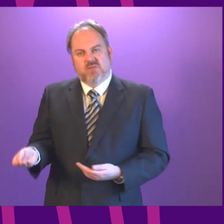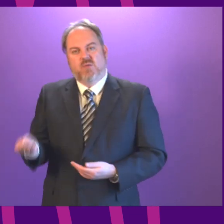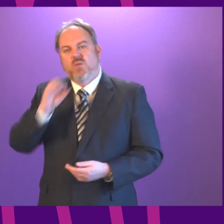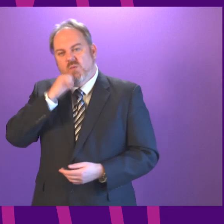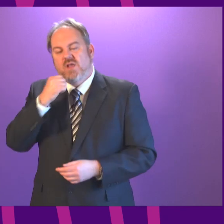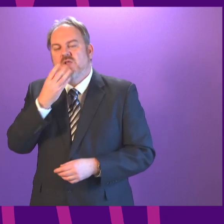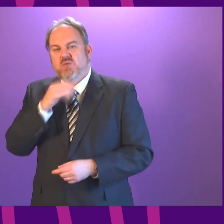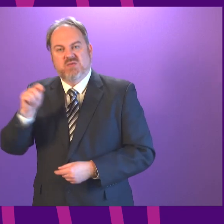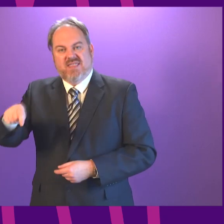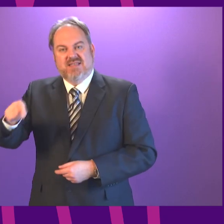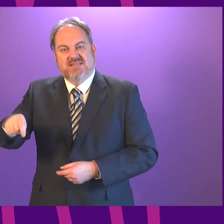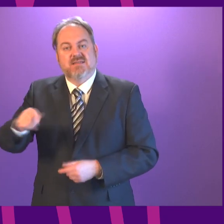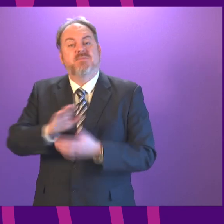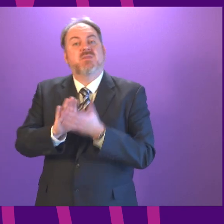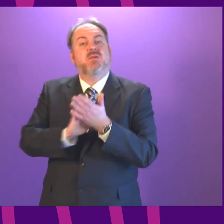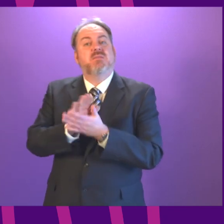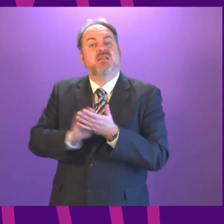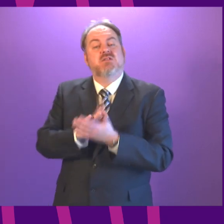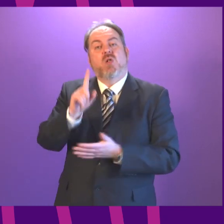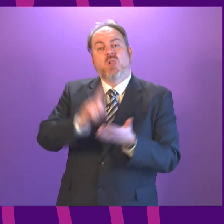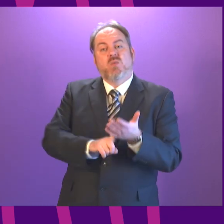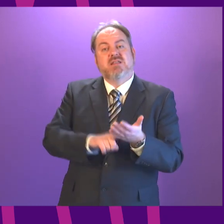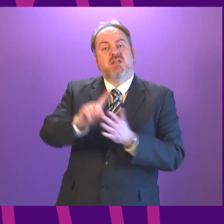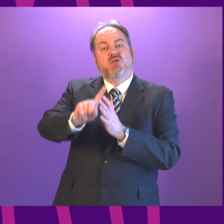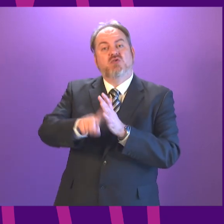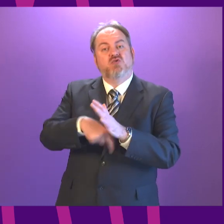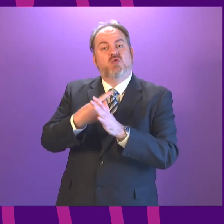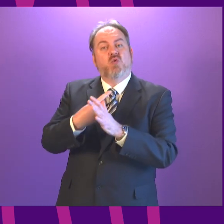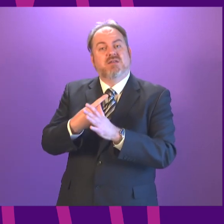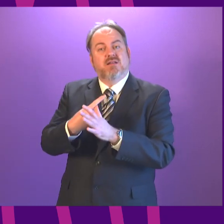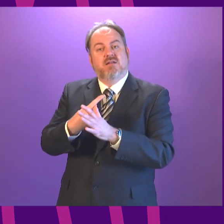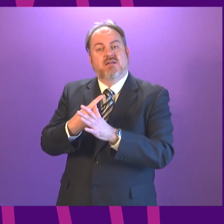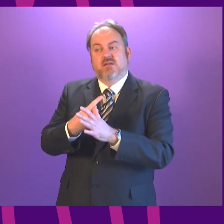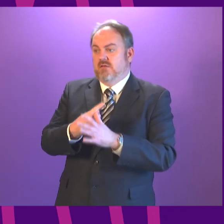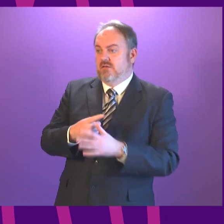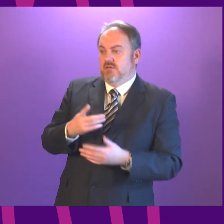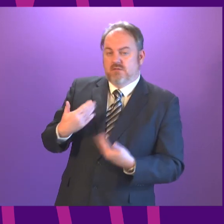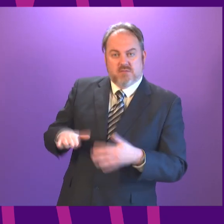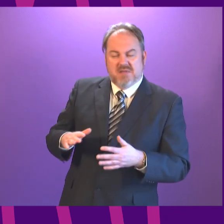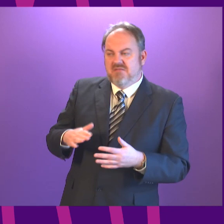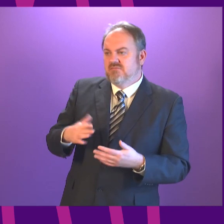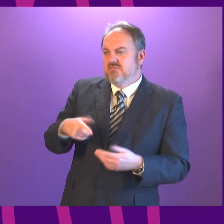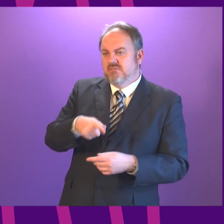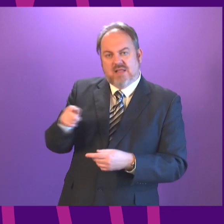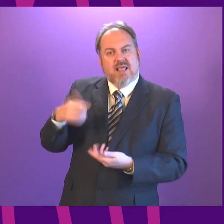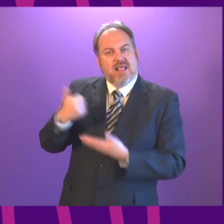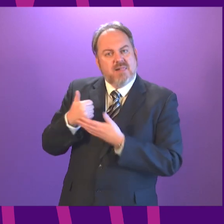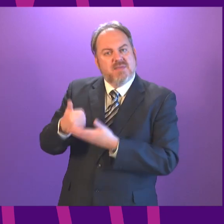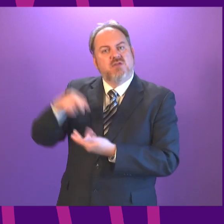that. The Louisa Jordan hospital has, of course, been seeing patients—thousands of patients,